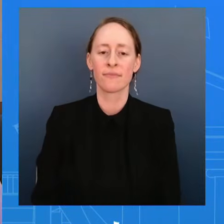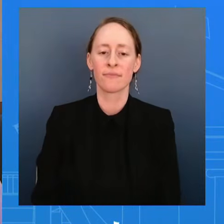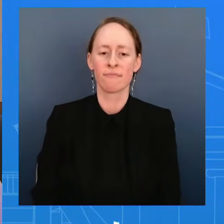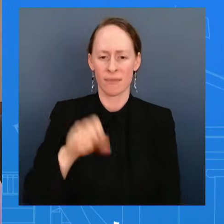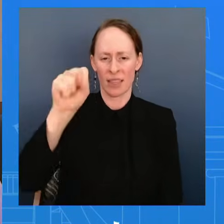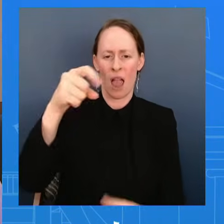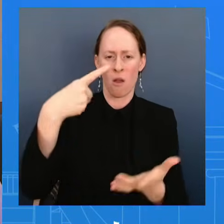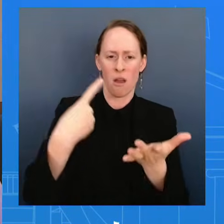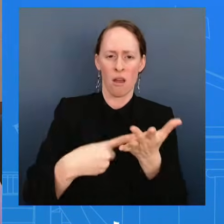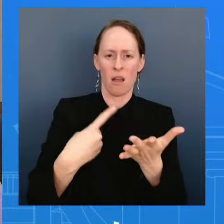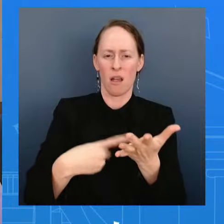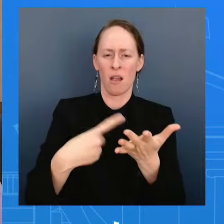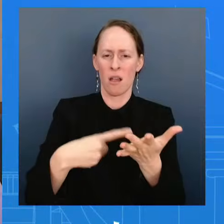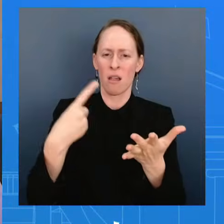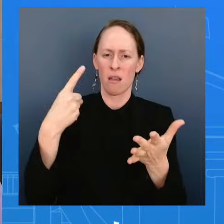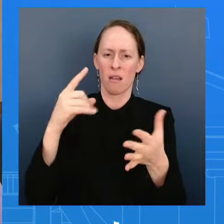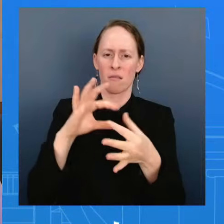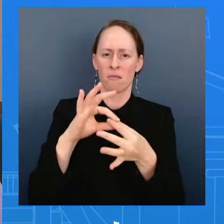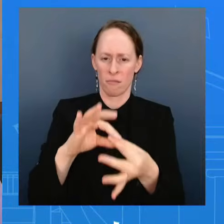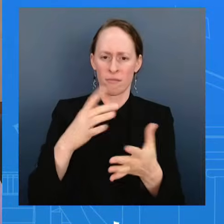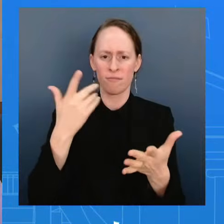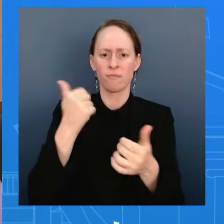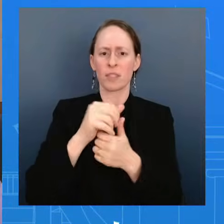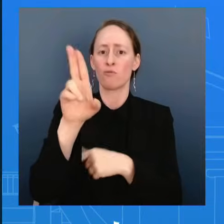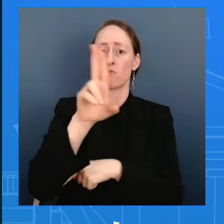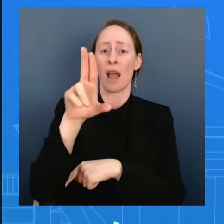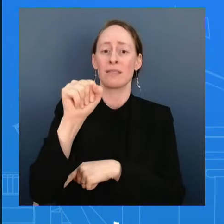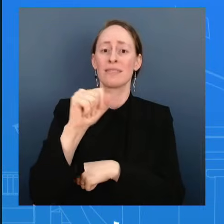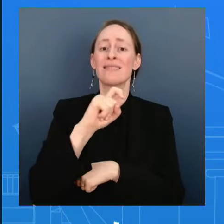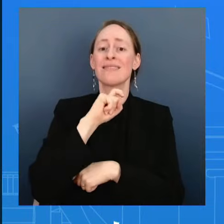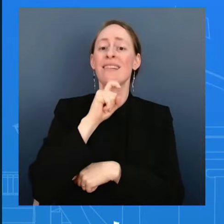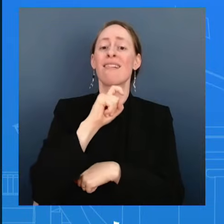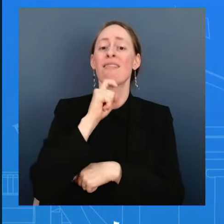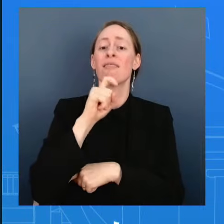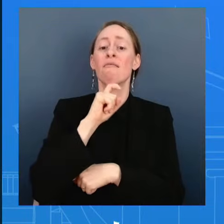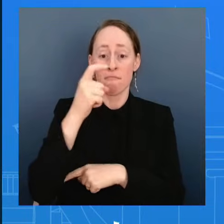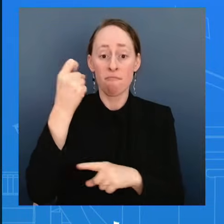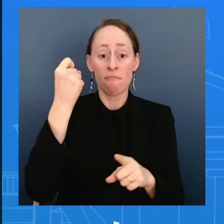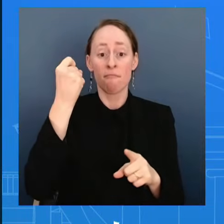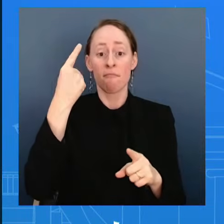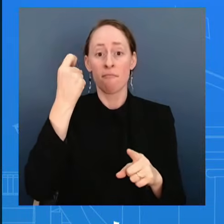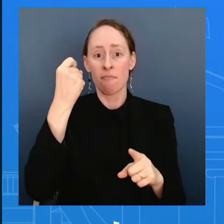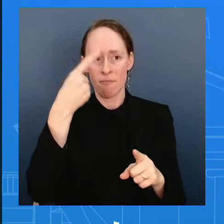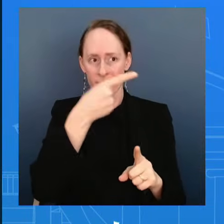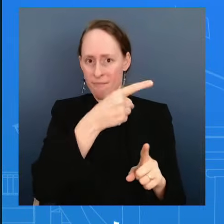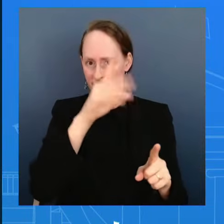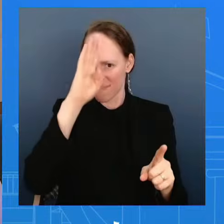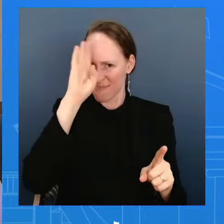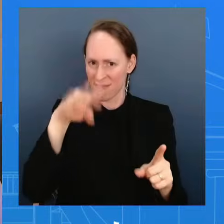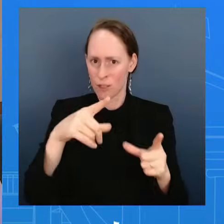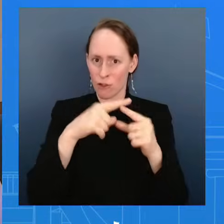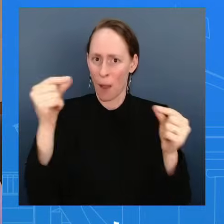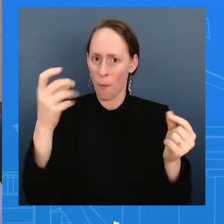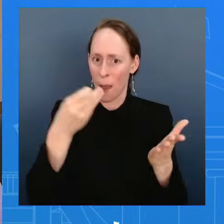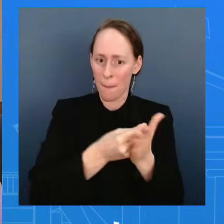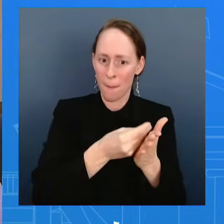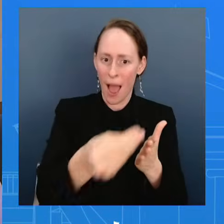We saw businesses closing, schools closing, and he had to come in and do -- and do what you've seen him